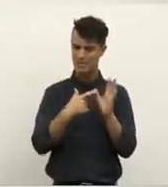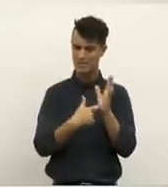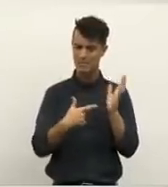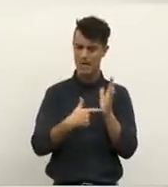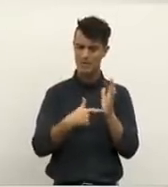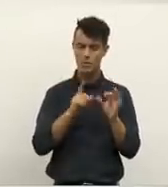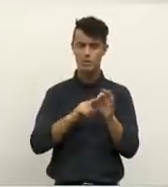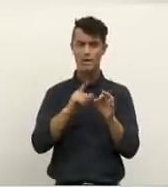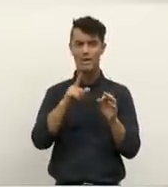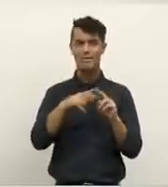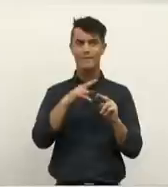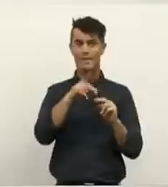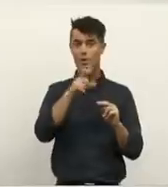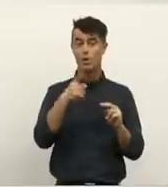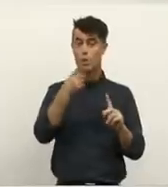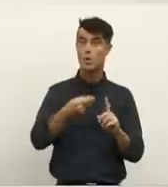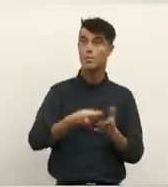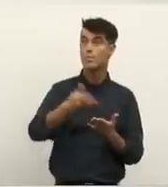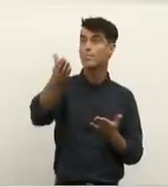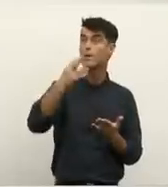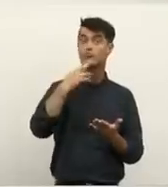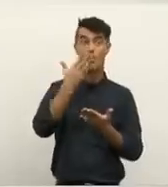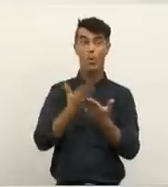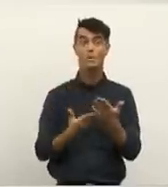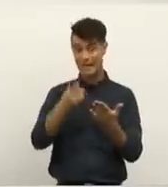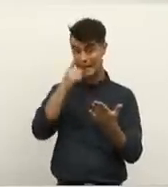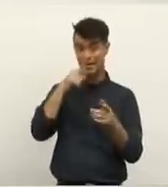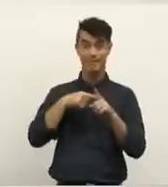if the prescriber has submitted the report, can they follow up on the status?